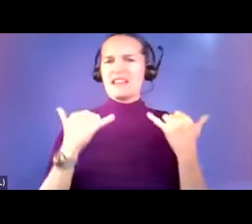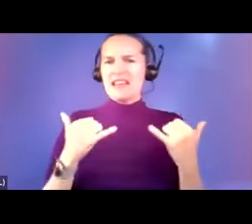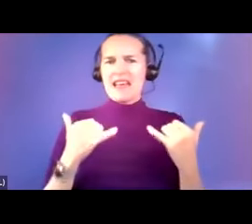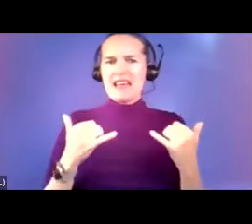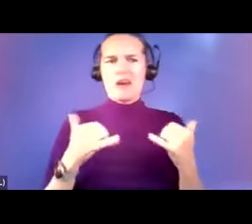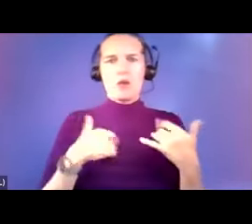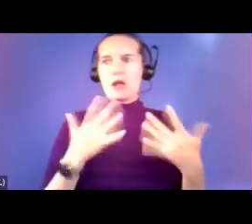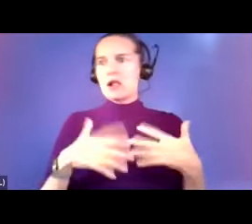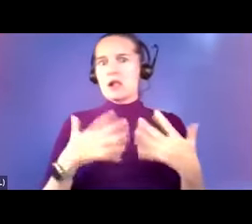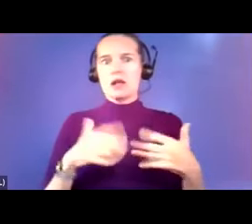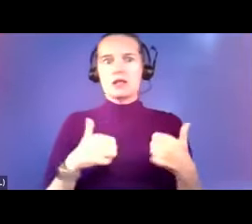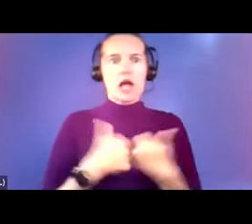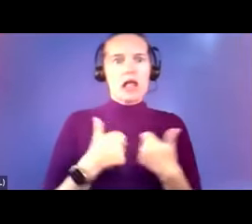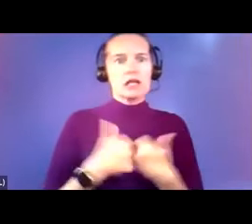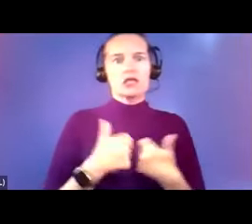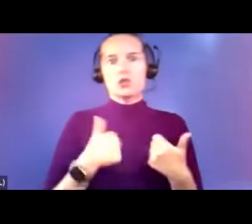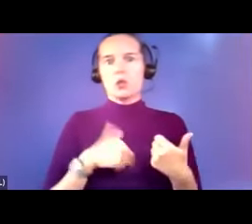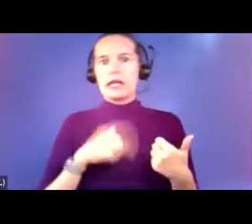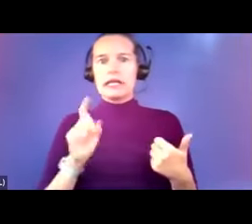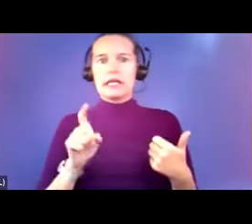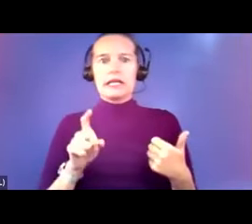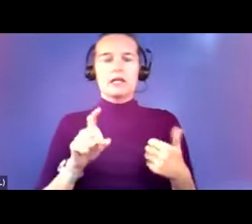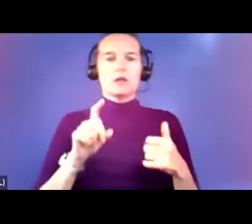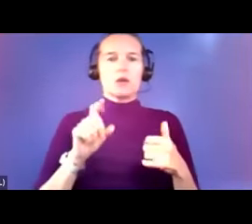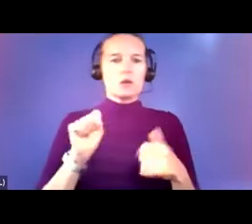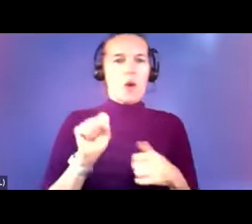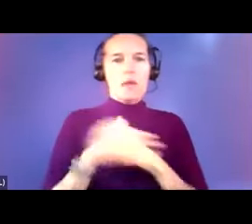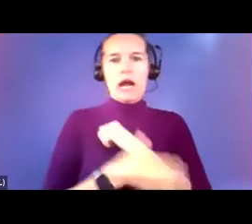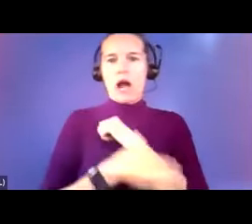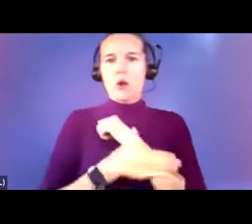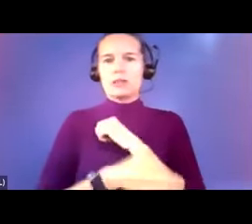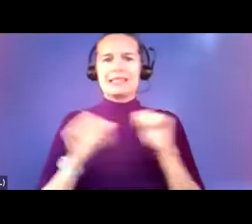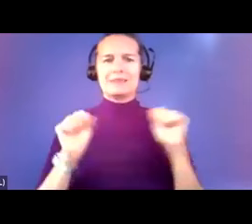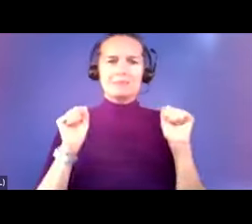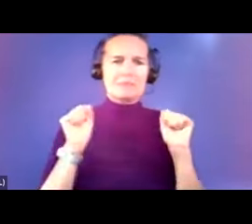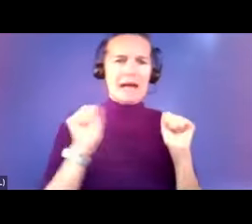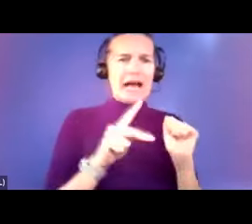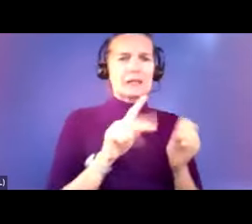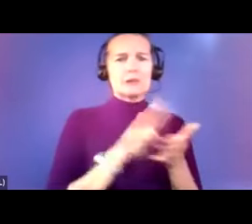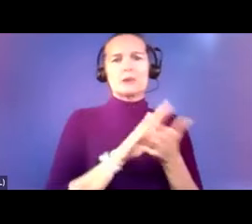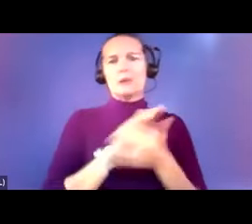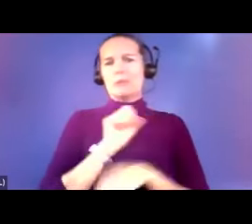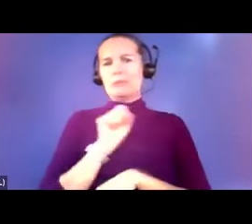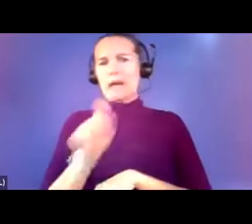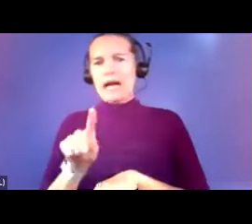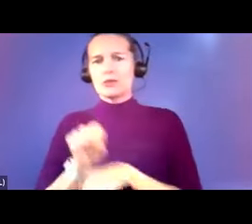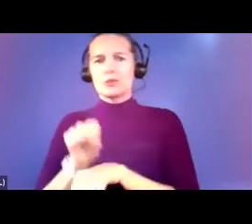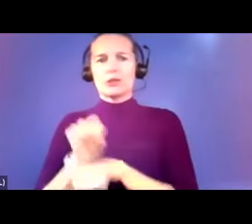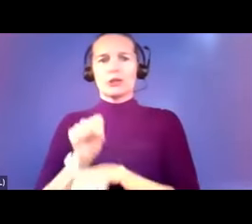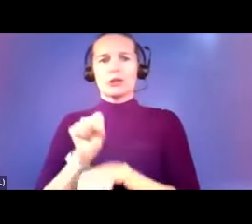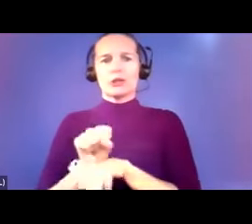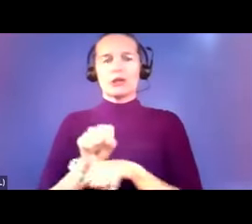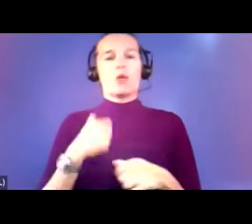working together to get Sonoma County back to school and work. This can only be done if all of us take responsibility for protecting those most